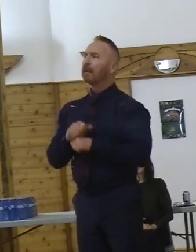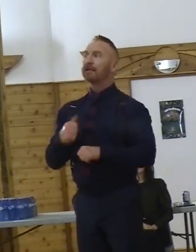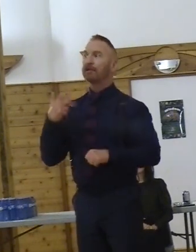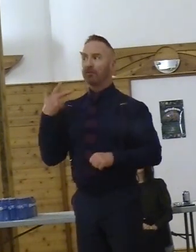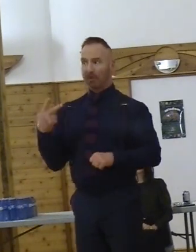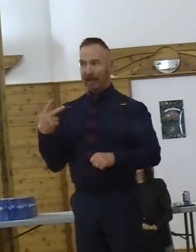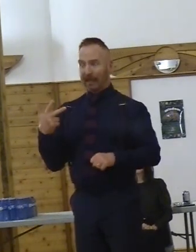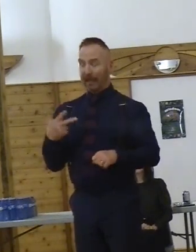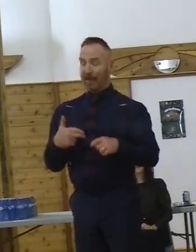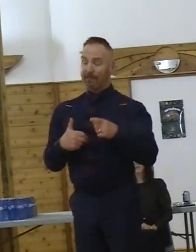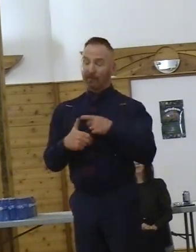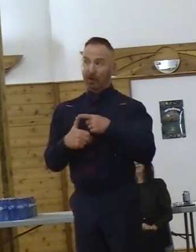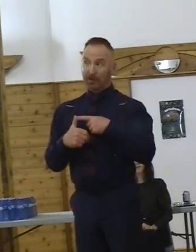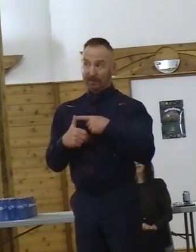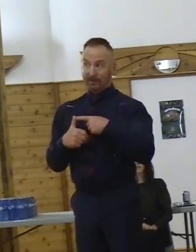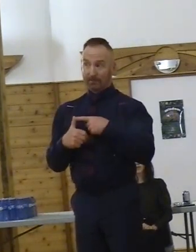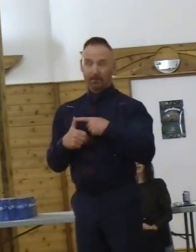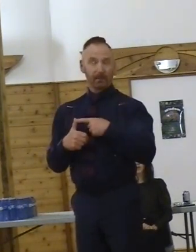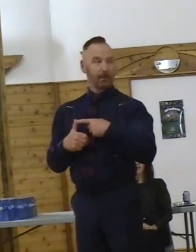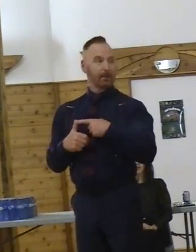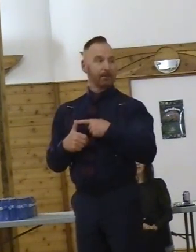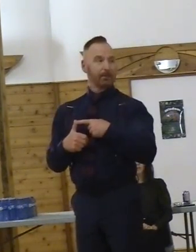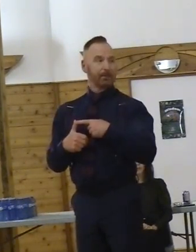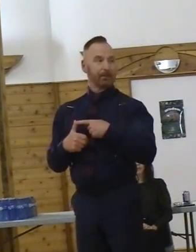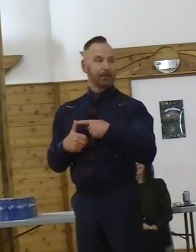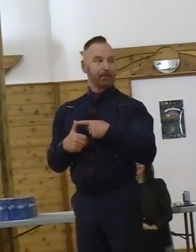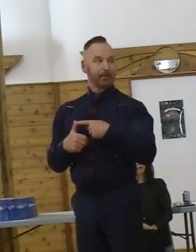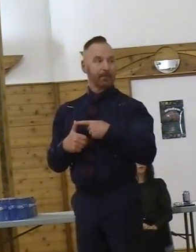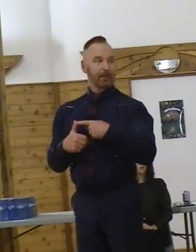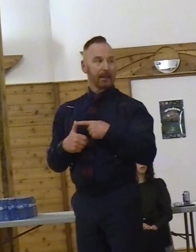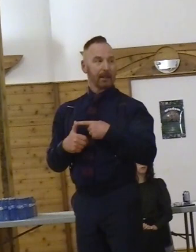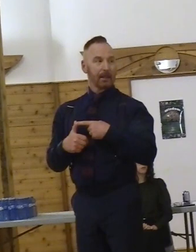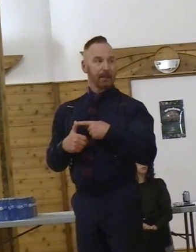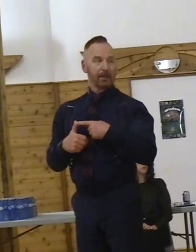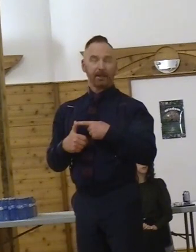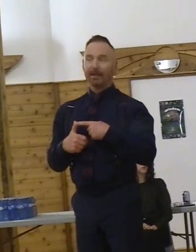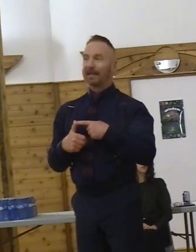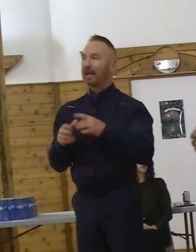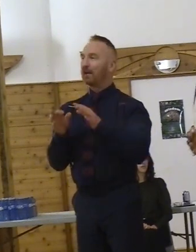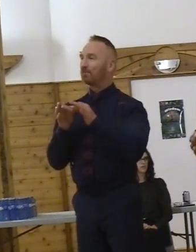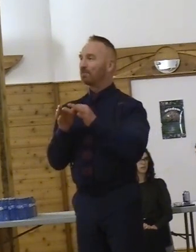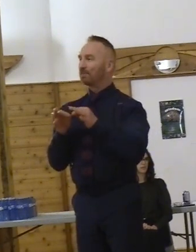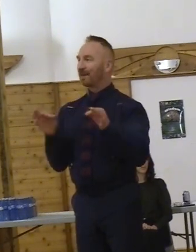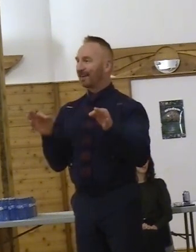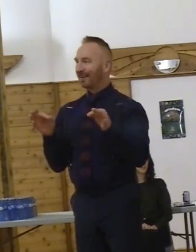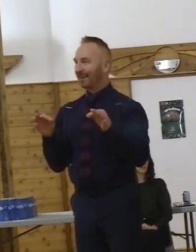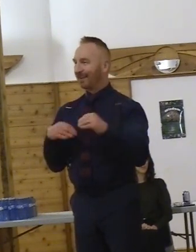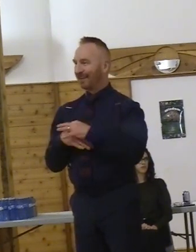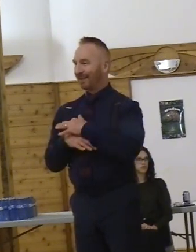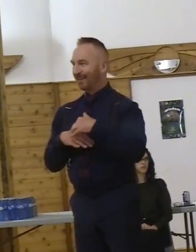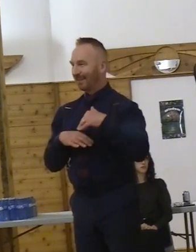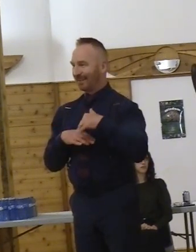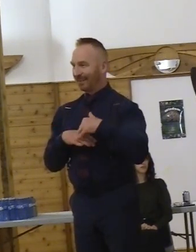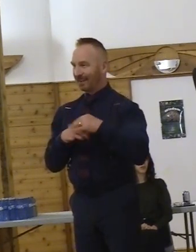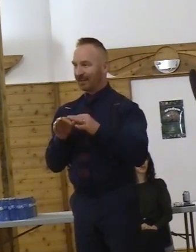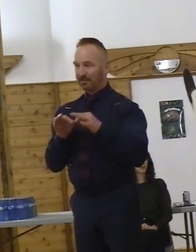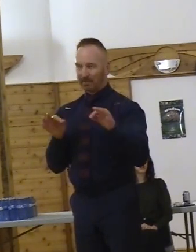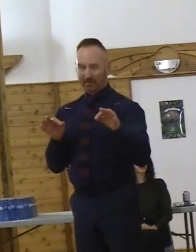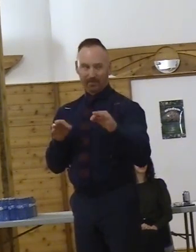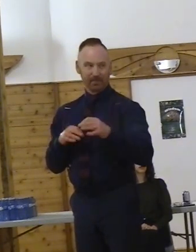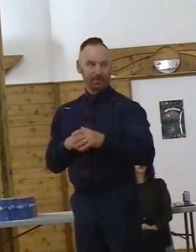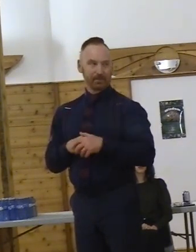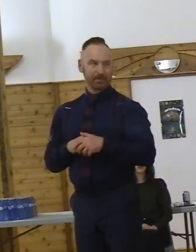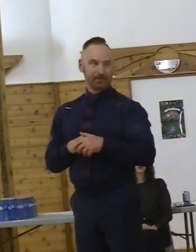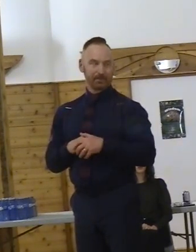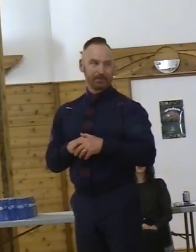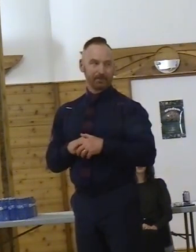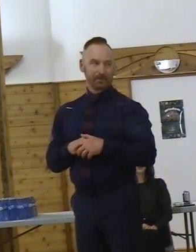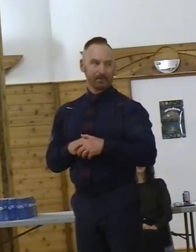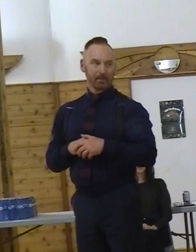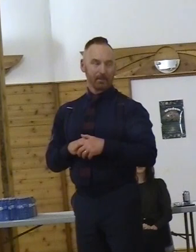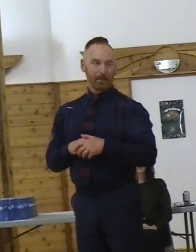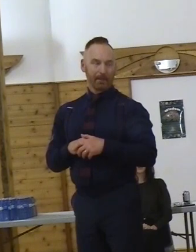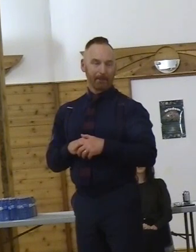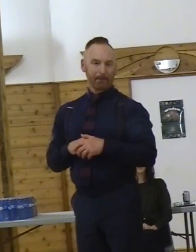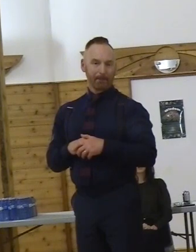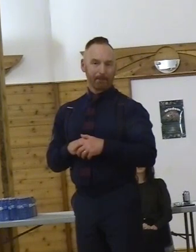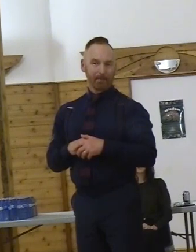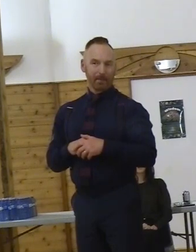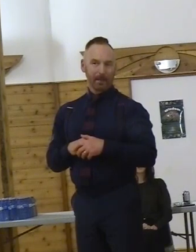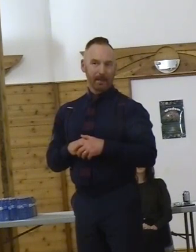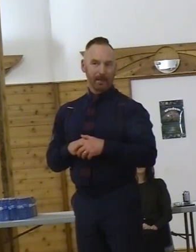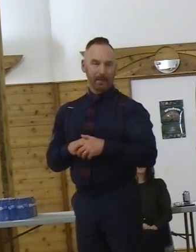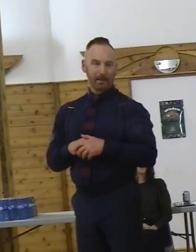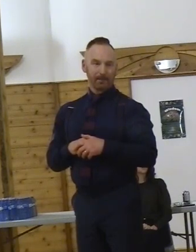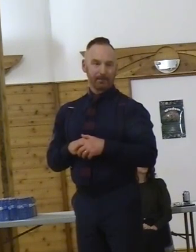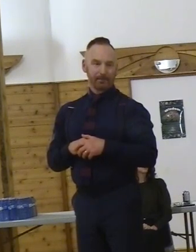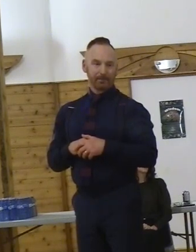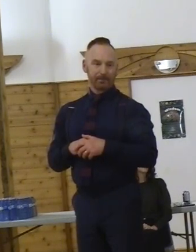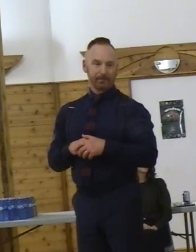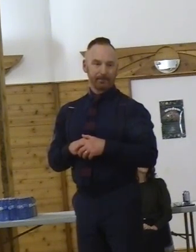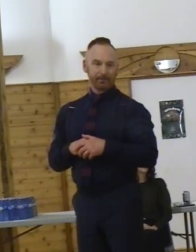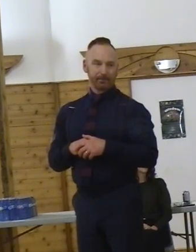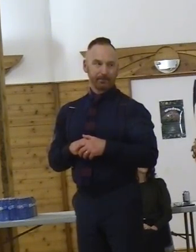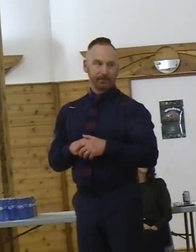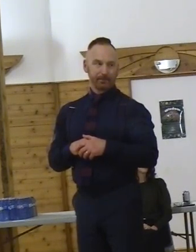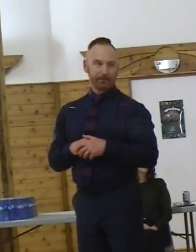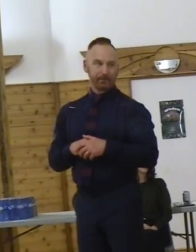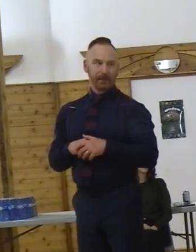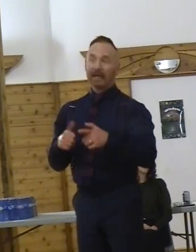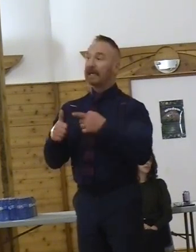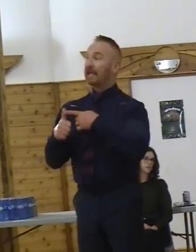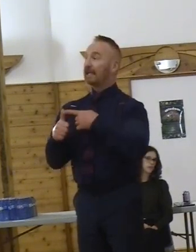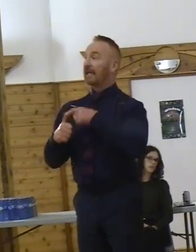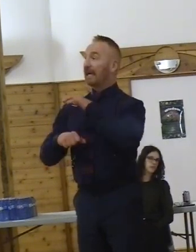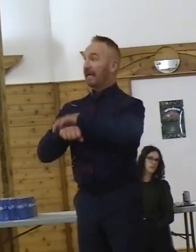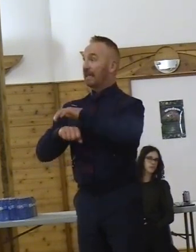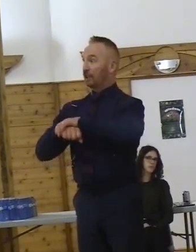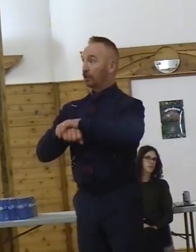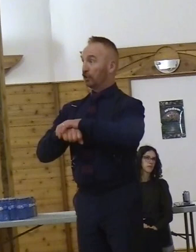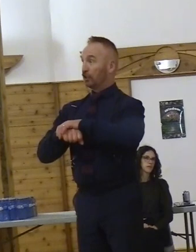The first thing she would say, don't ever lose this thing that's created and gifted